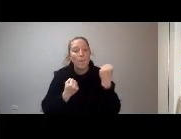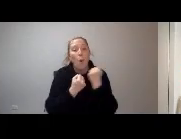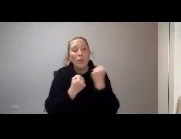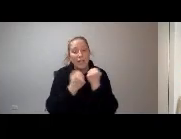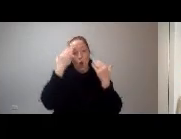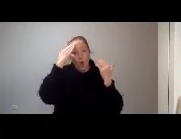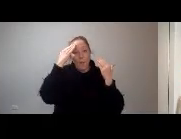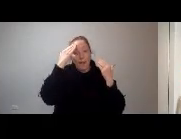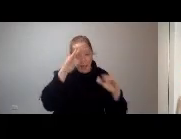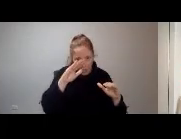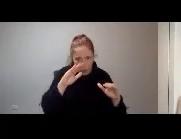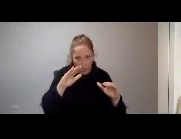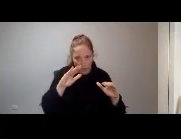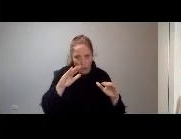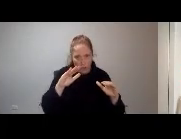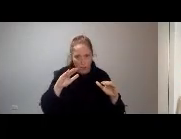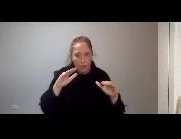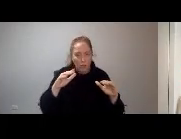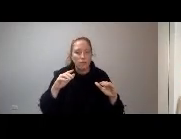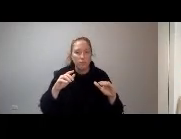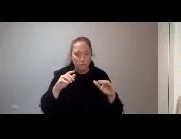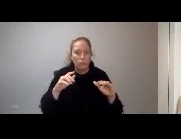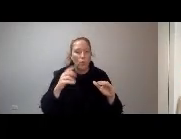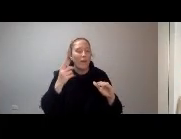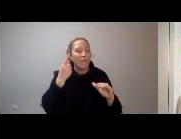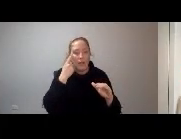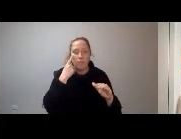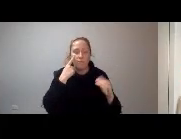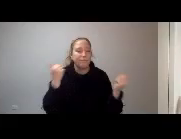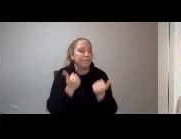And there's some very clear evidence-based practices that we do know.